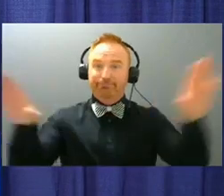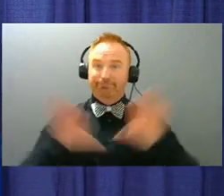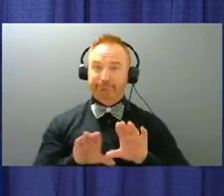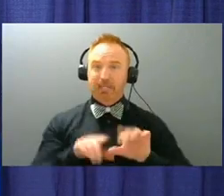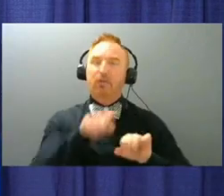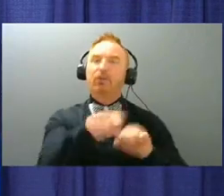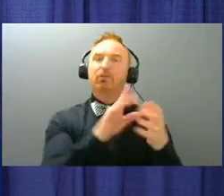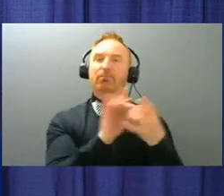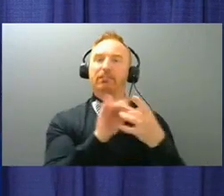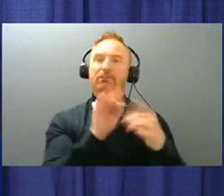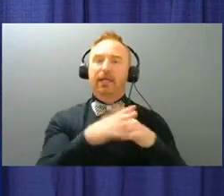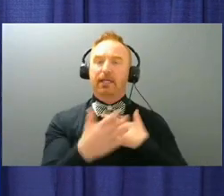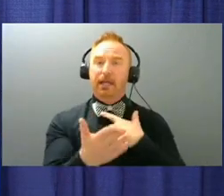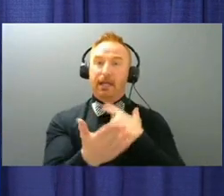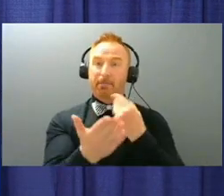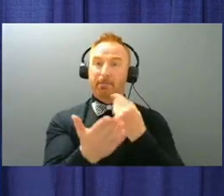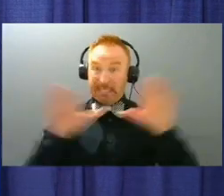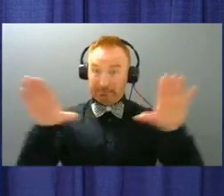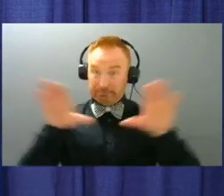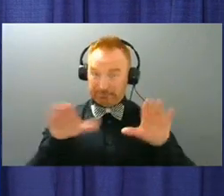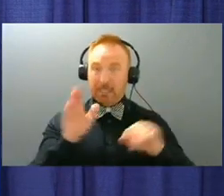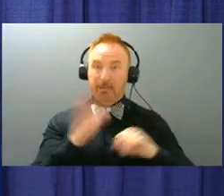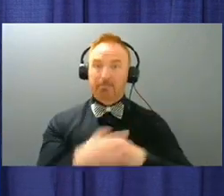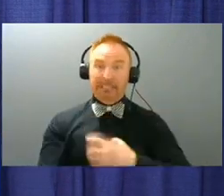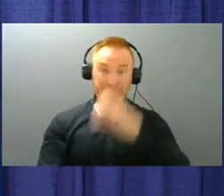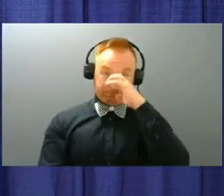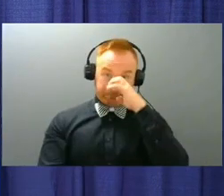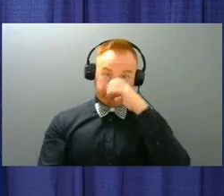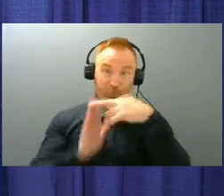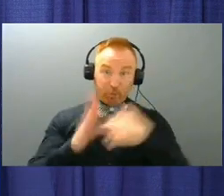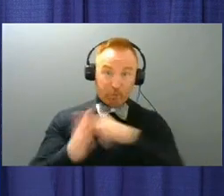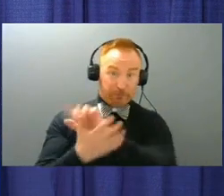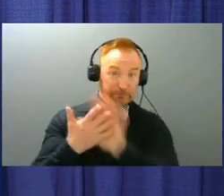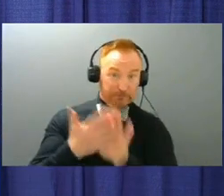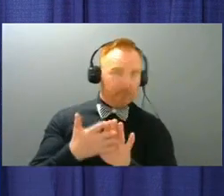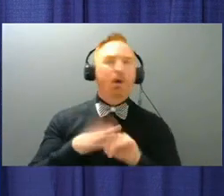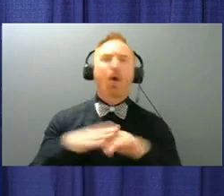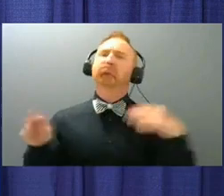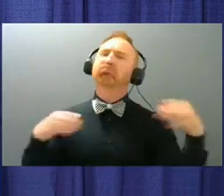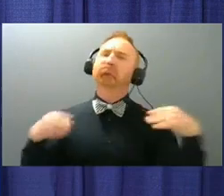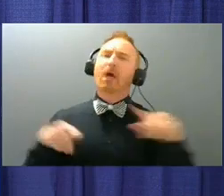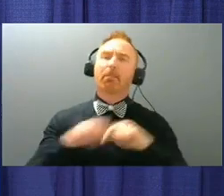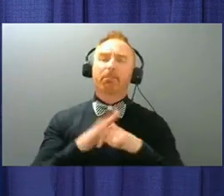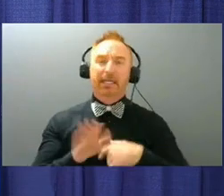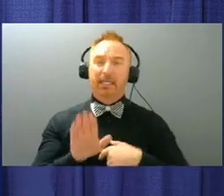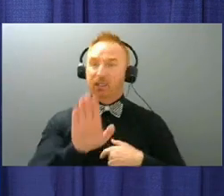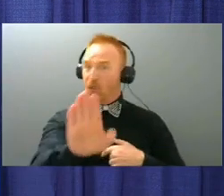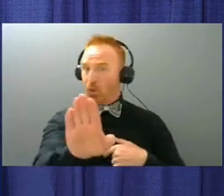money is flexible. What in your mind are the priorities for the Yukon